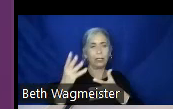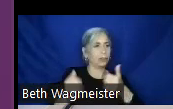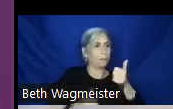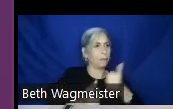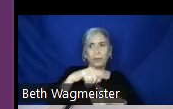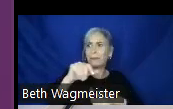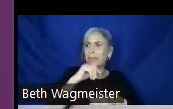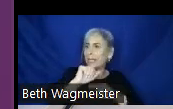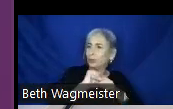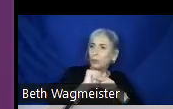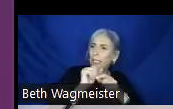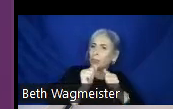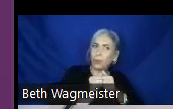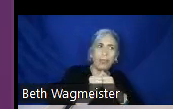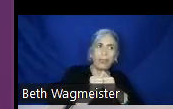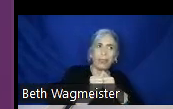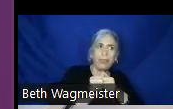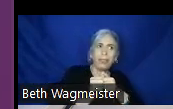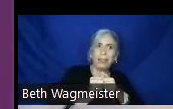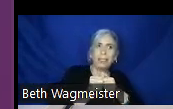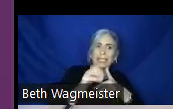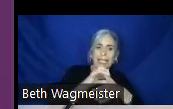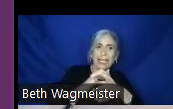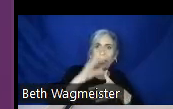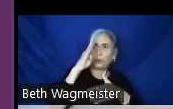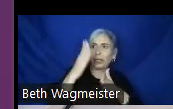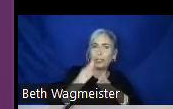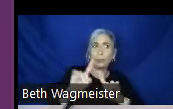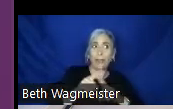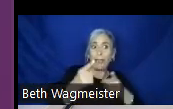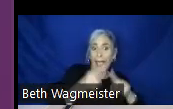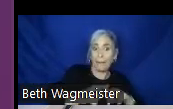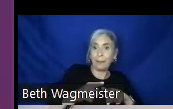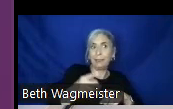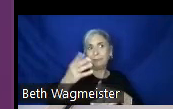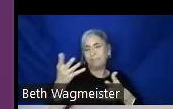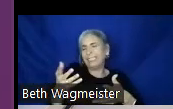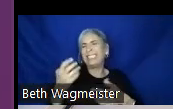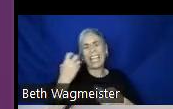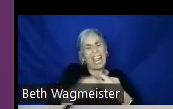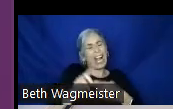trained in being content creators. They happen to create content. It is a tricky question. What we